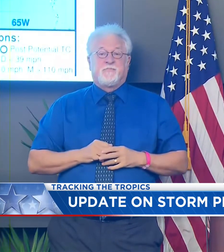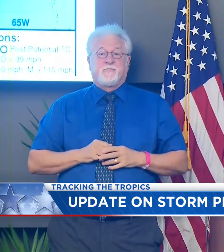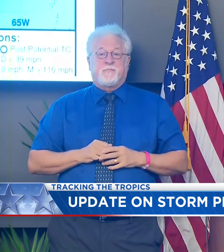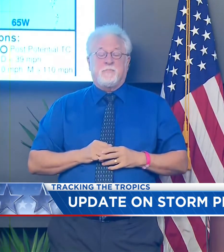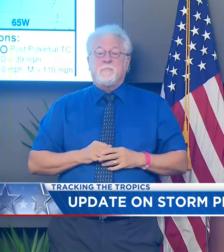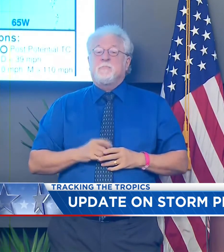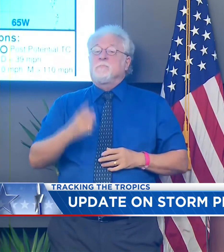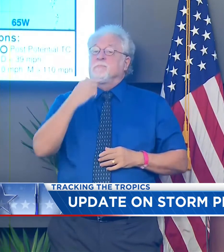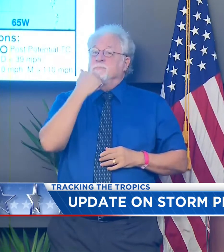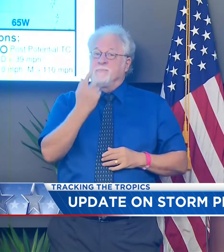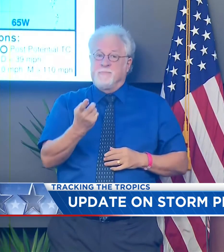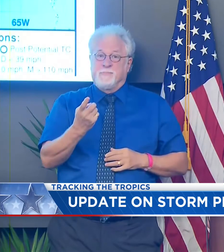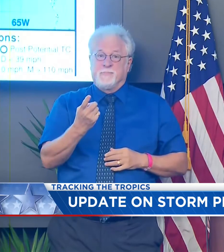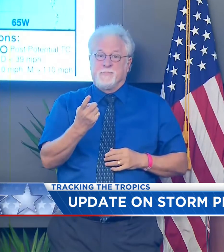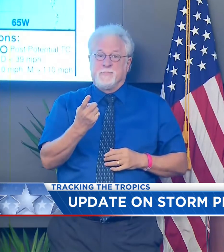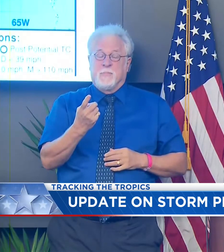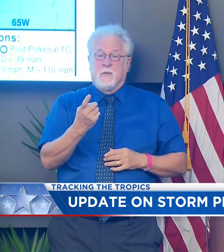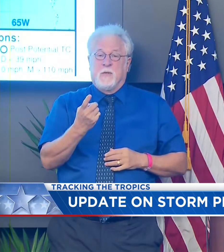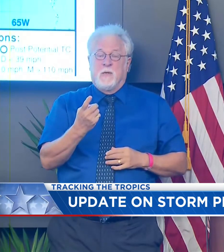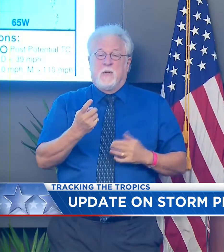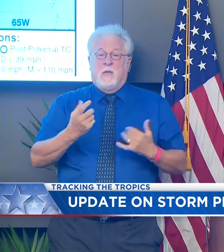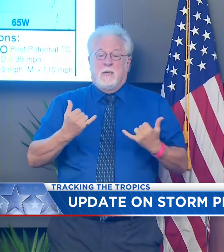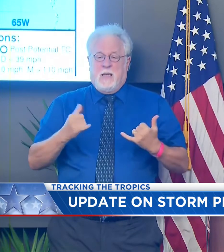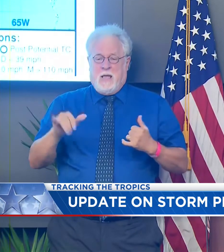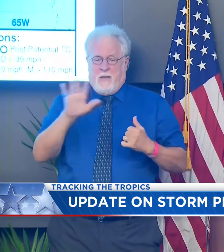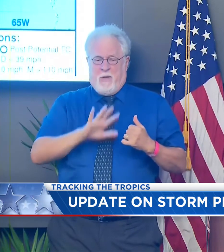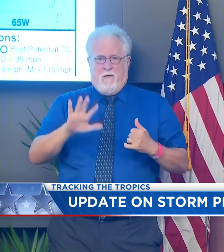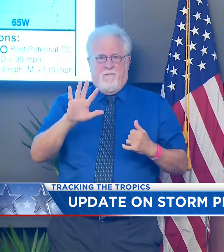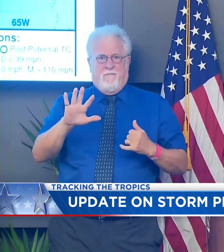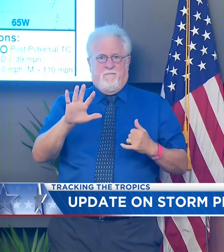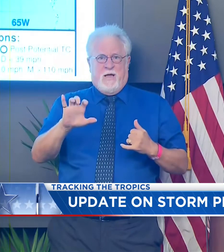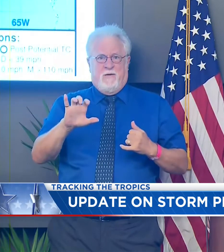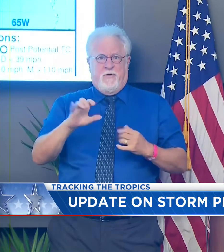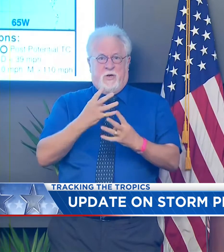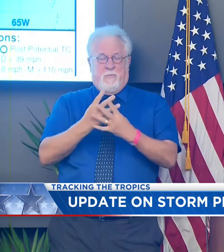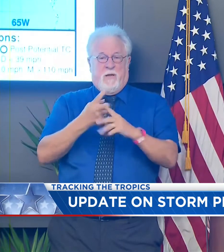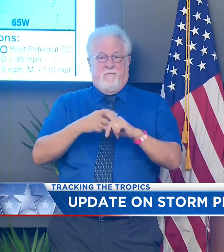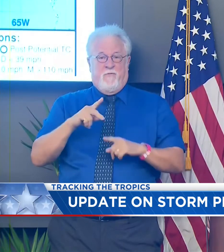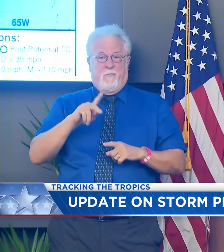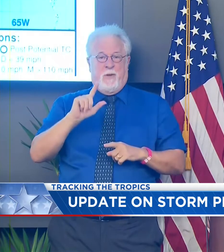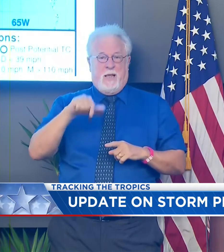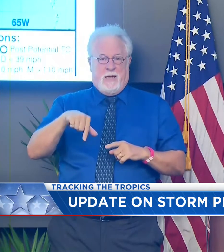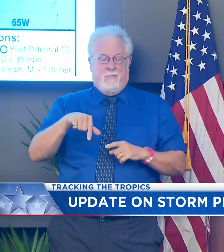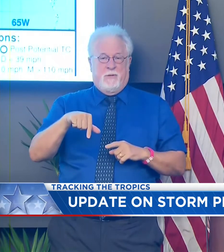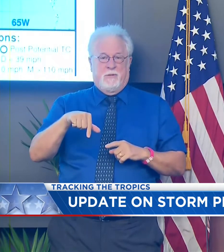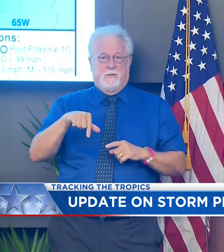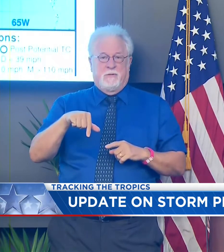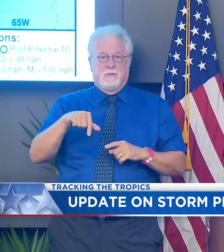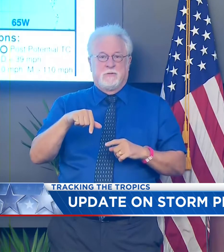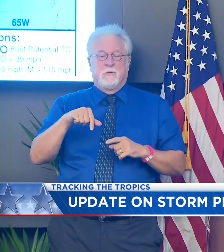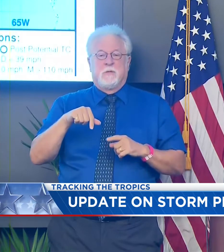AND WITH TROPICAL STORM WINDS THAT ARE GOING TO BE IMPACTING THE SAME AREAS OF LOUISIANA.